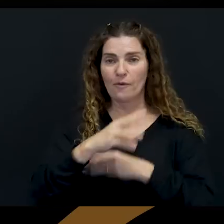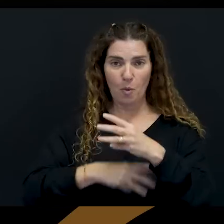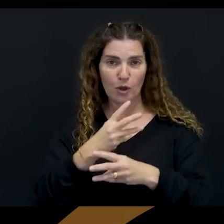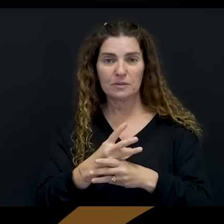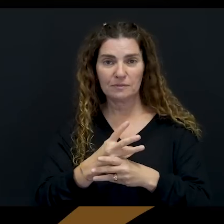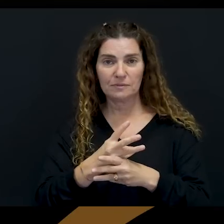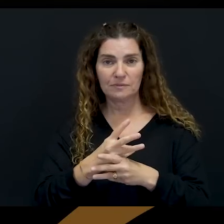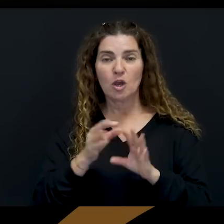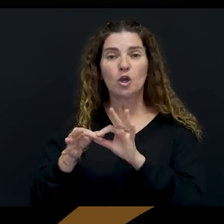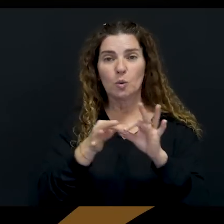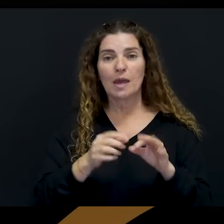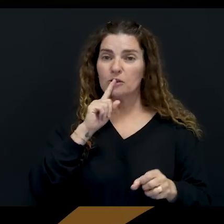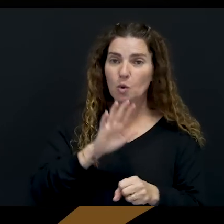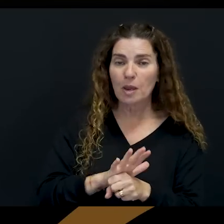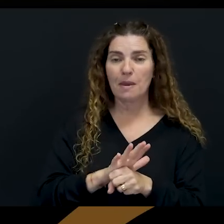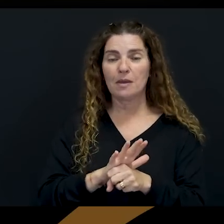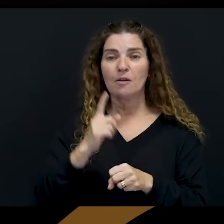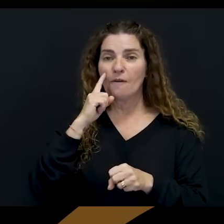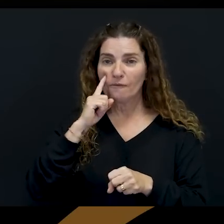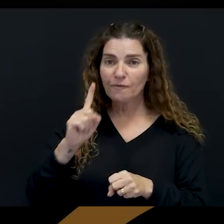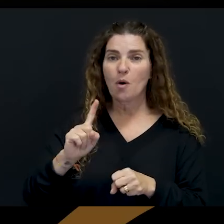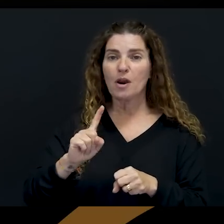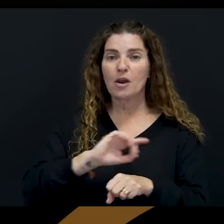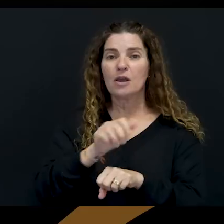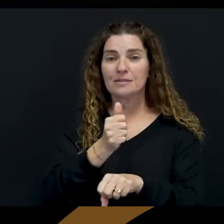united in our commitment to shaping a more inclusive future.